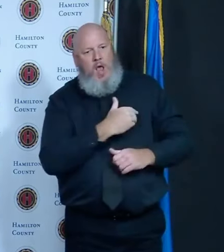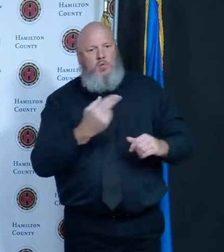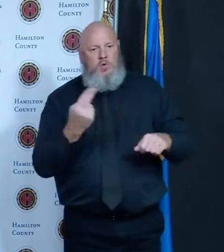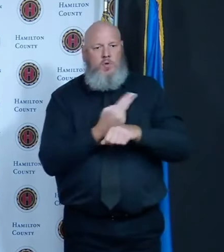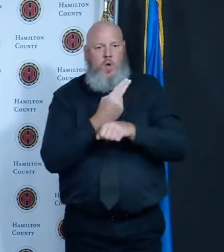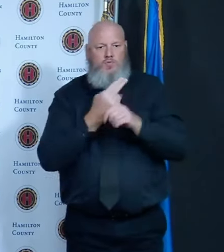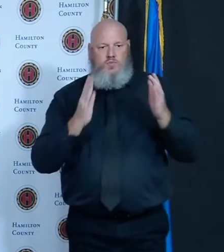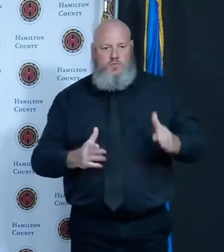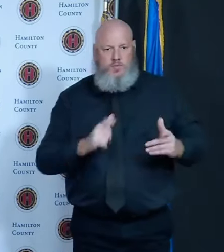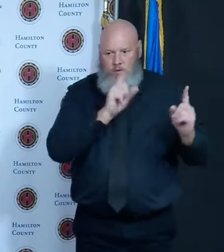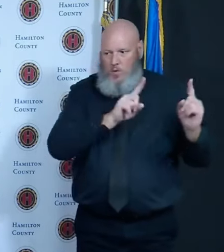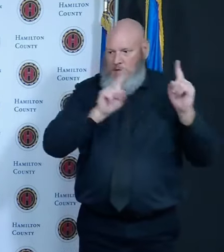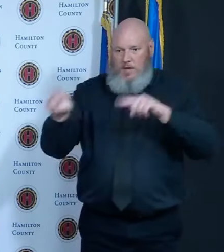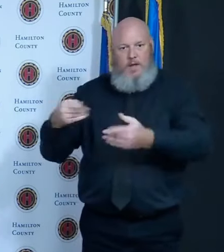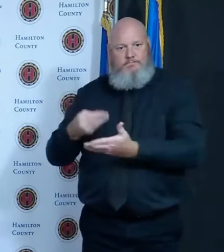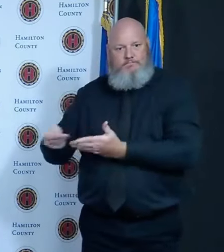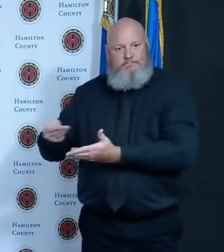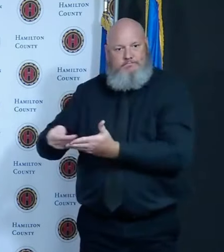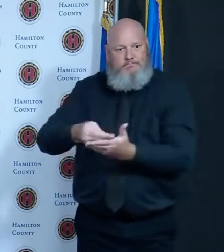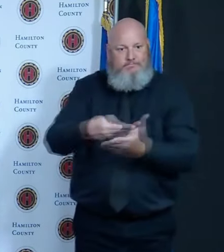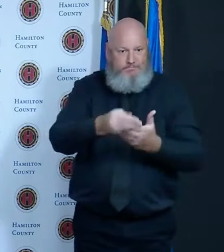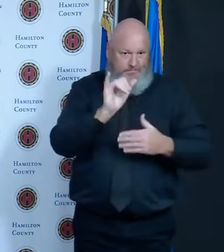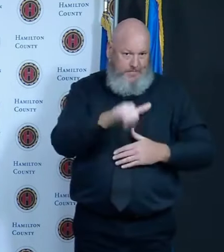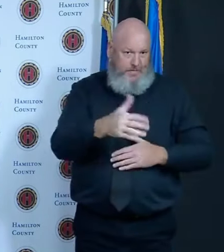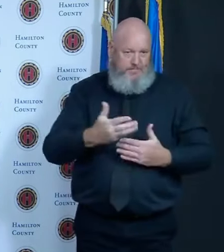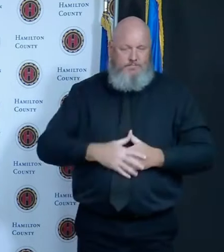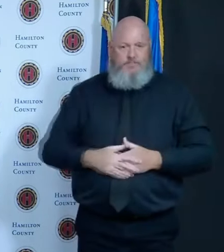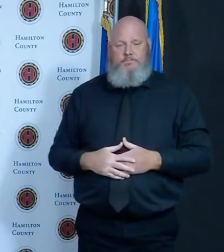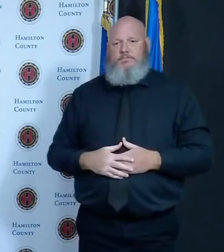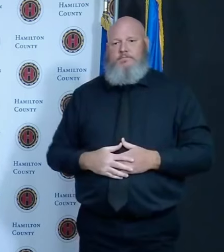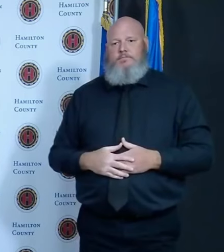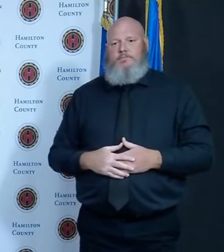and pieces of a solid plan at least beginning to enroll